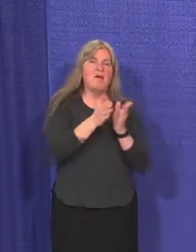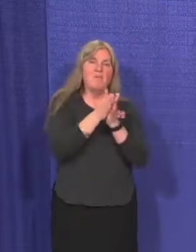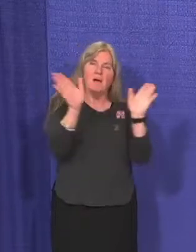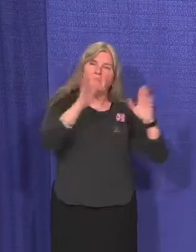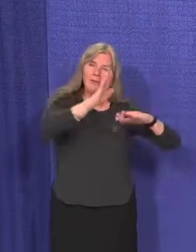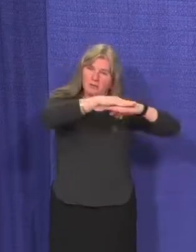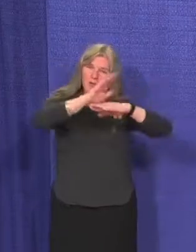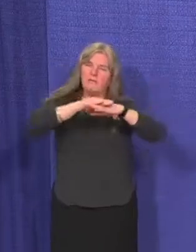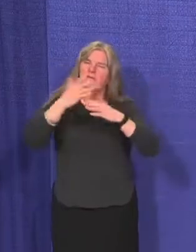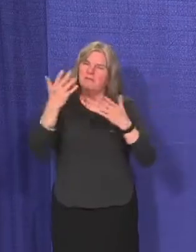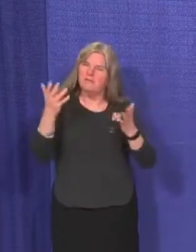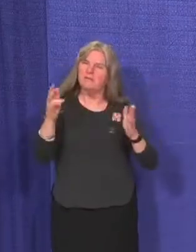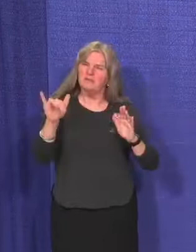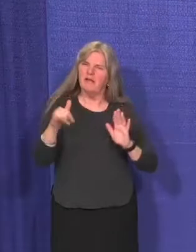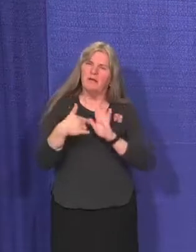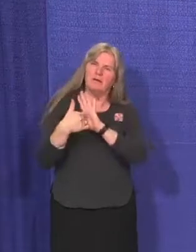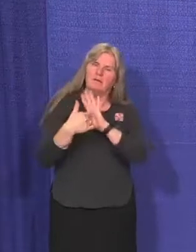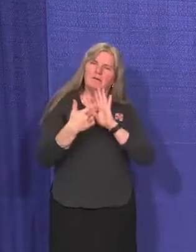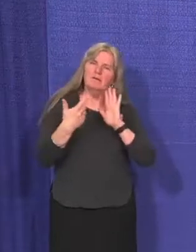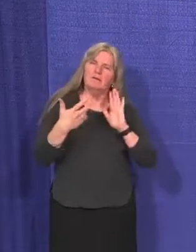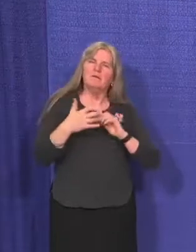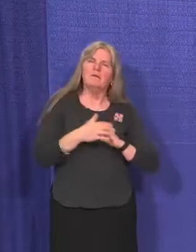case and there was no other